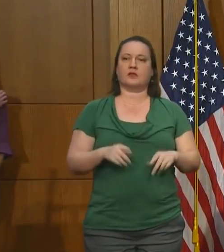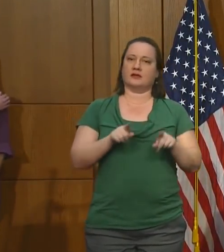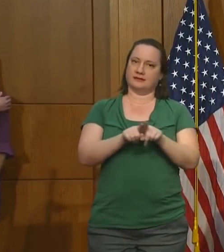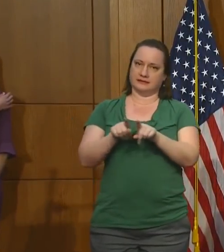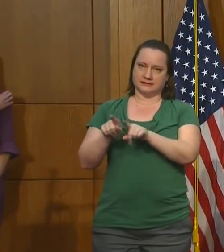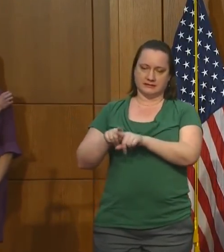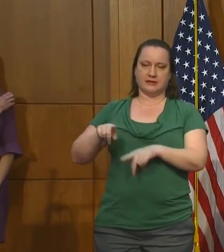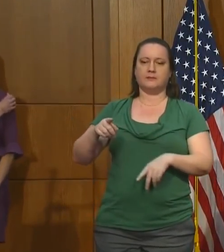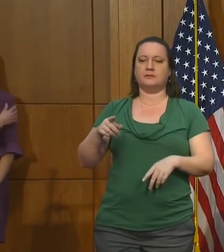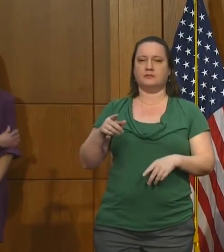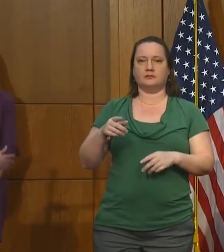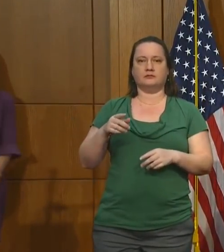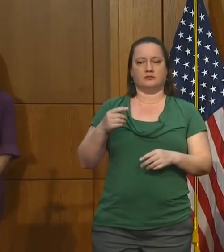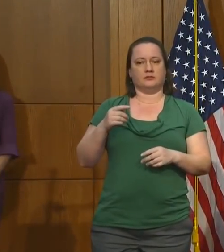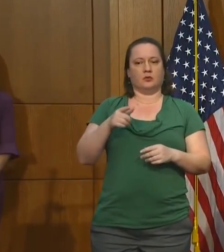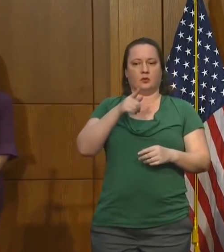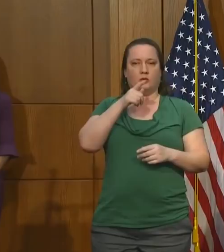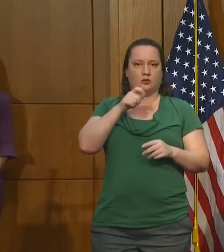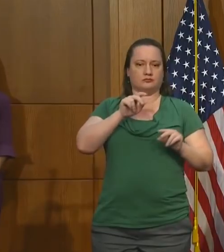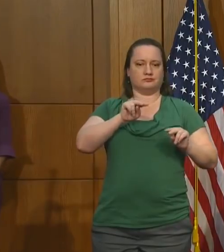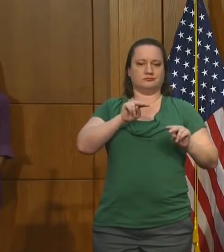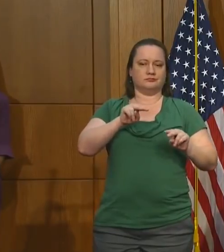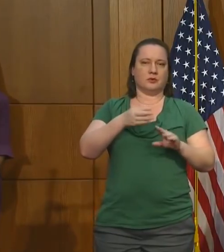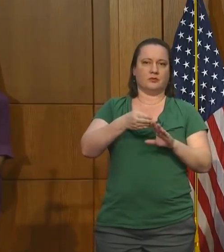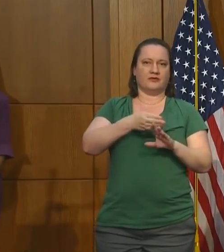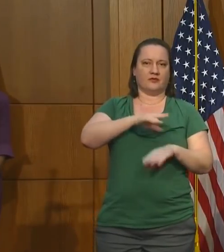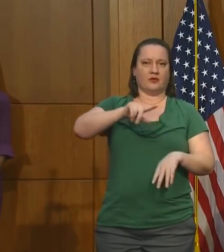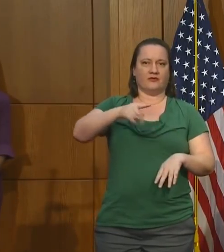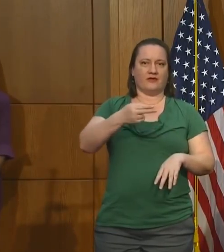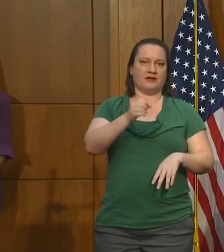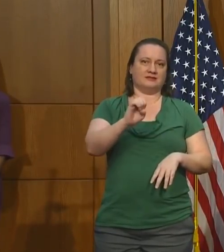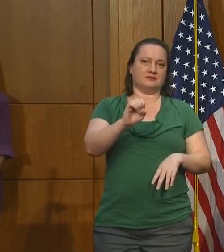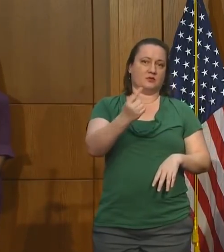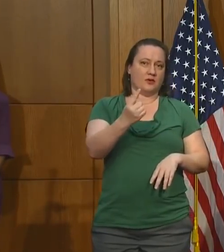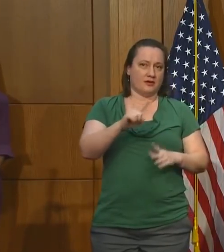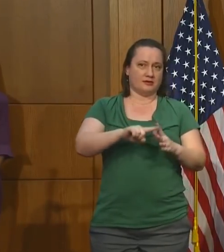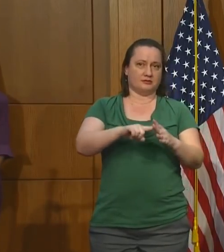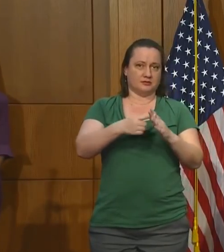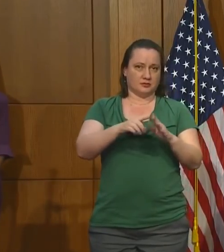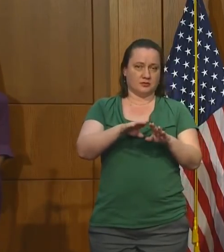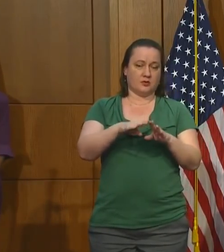IT'S THE SAME. WAY THAT WE'VE BEEN FORCED UPDATED THE RESTRICTIONS PRIOR TO PHASE ONE